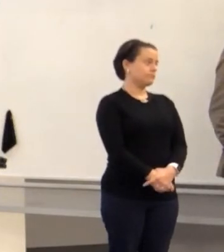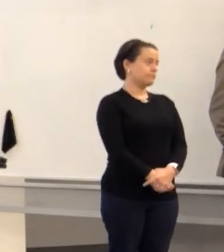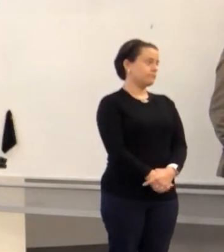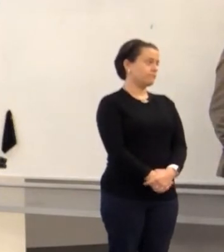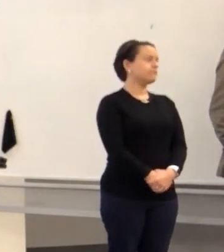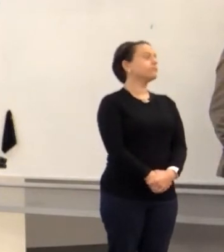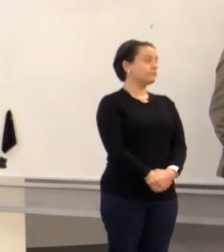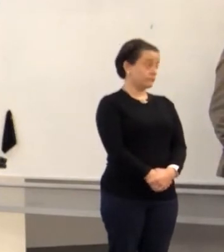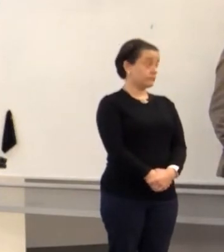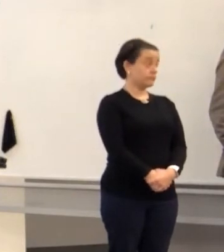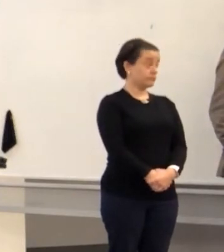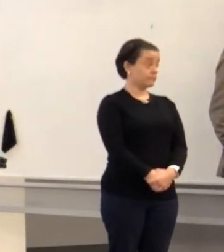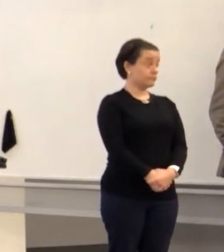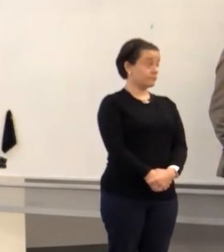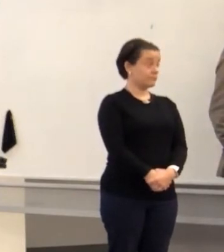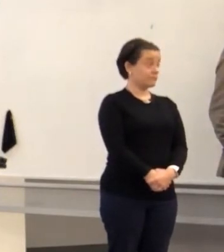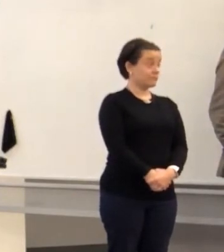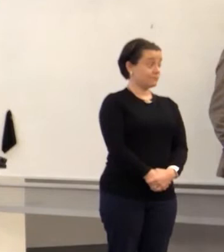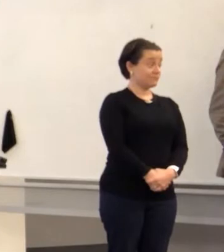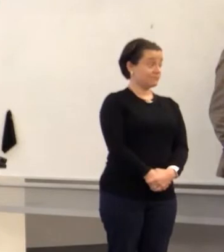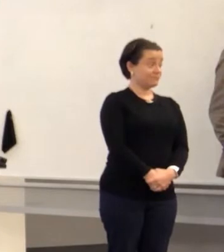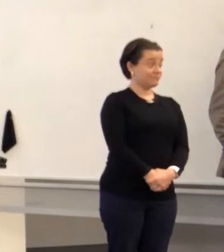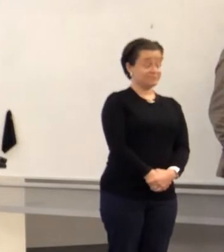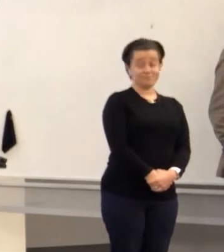to that quickly. I am here (mumbles) and then there